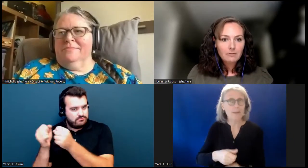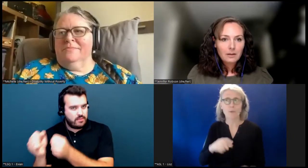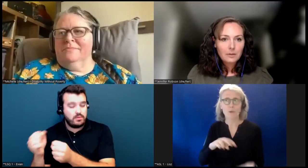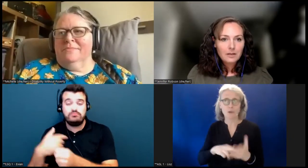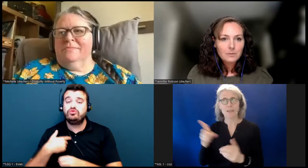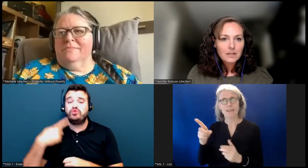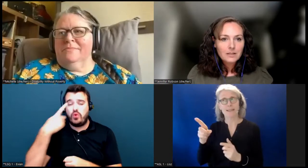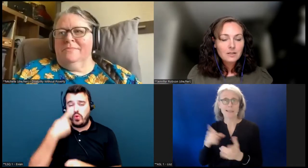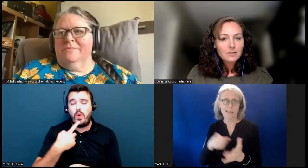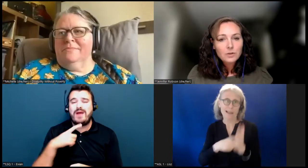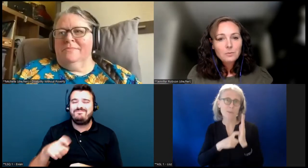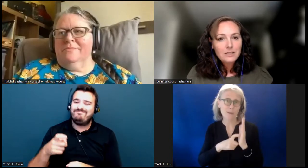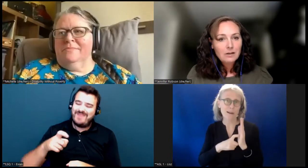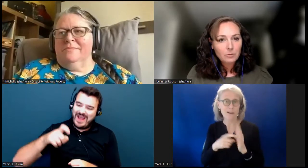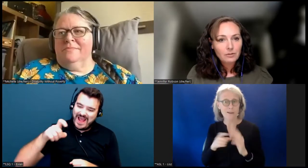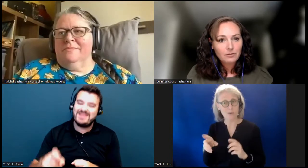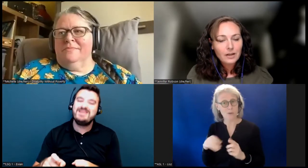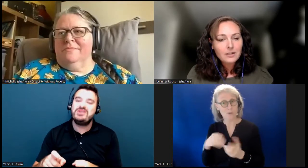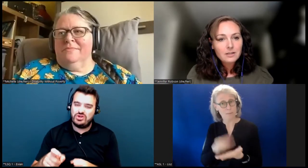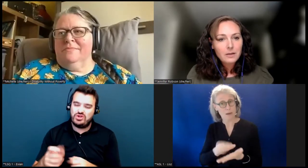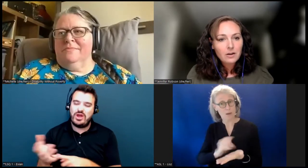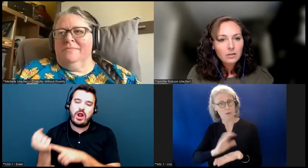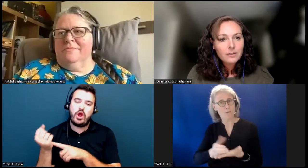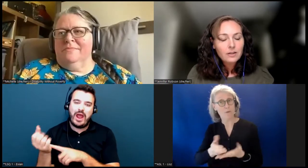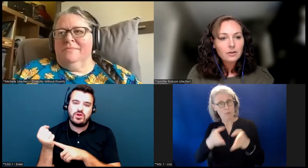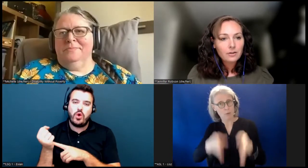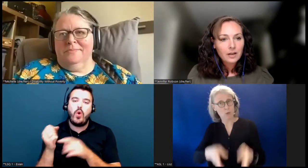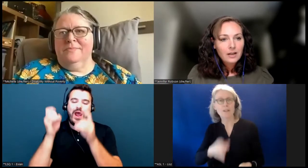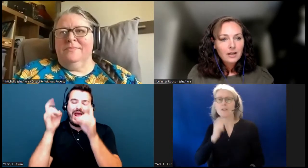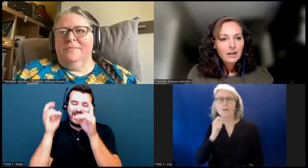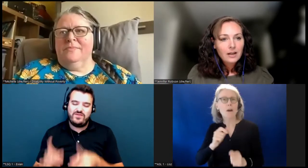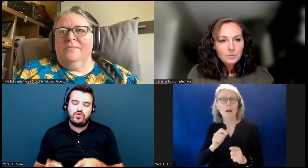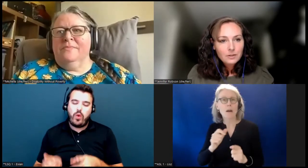THAN FAMILY INCOME TESTED. WOULDN'T IT BE TERRIBLE TO MEET ALL OF THE OTHER ELIGIBILITY